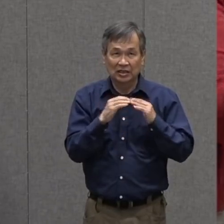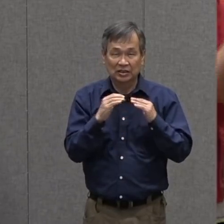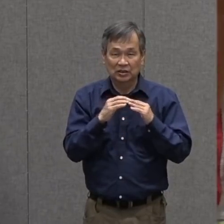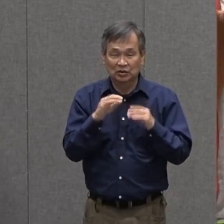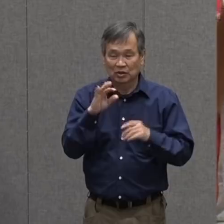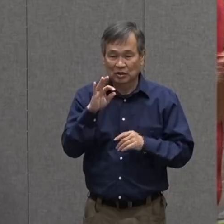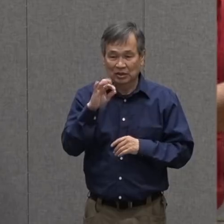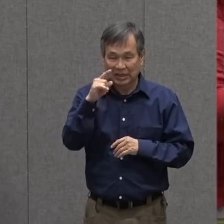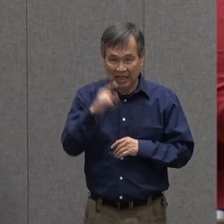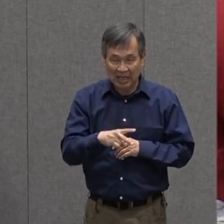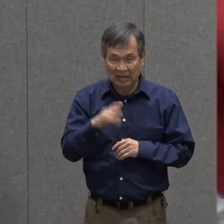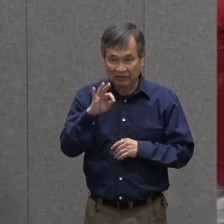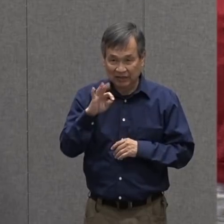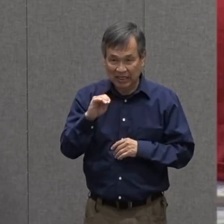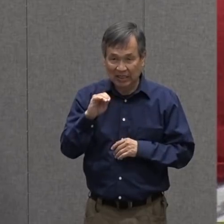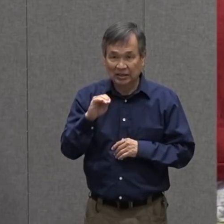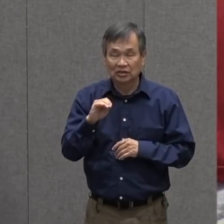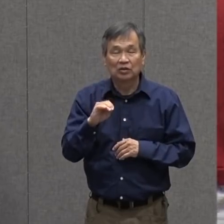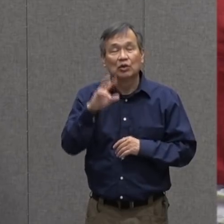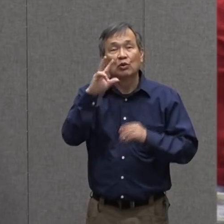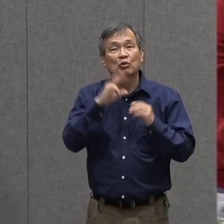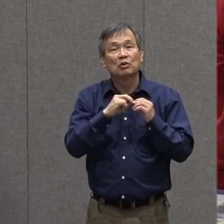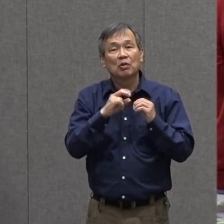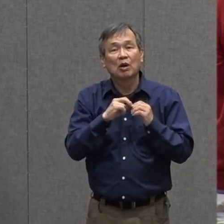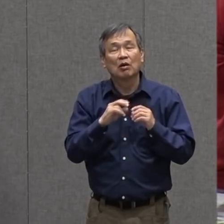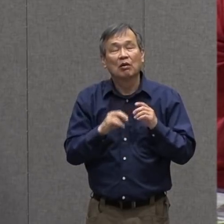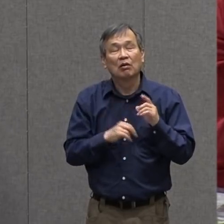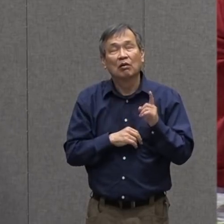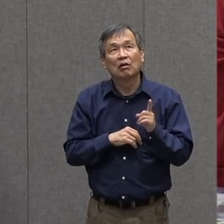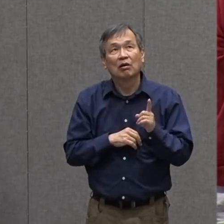I just need to figure out three more. So 45 maybe I do 47 more.